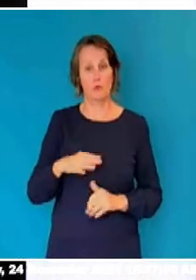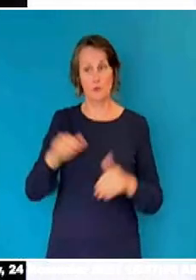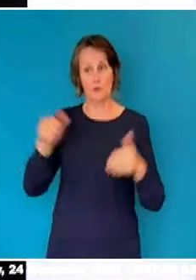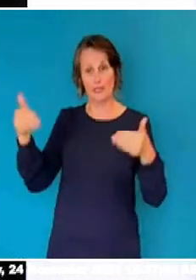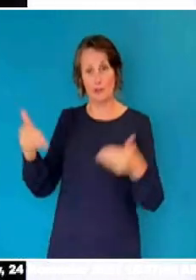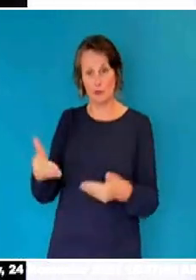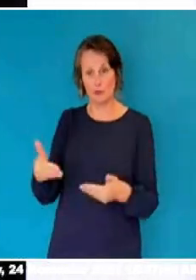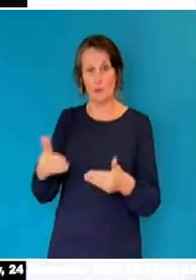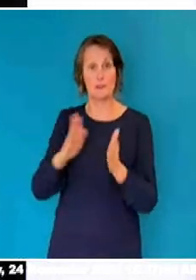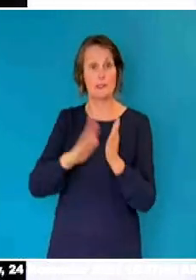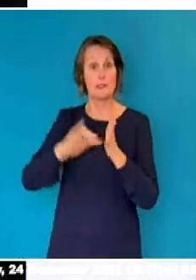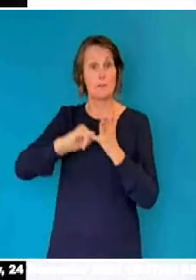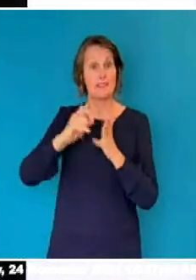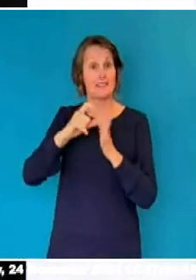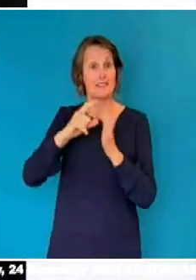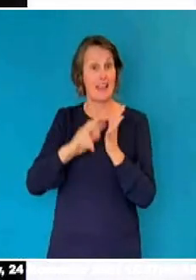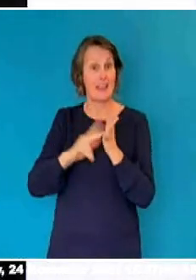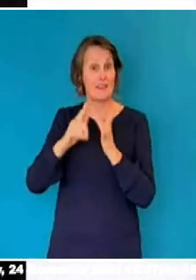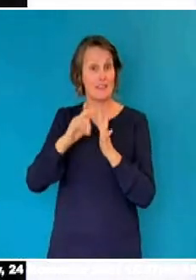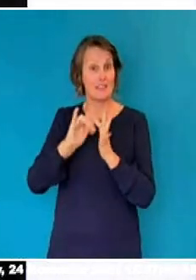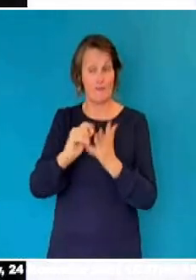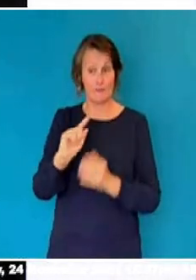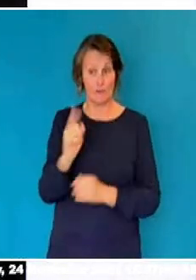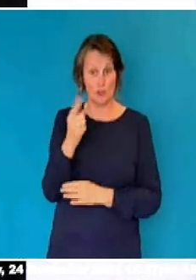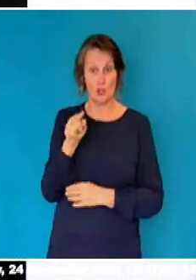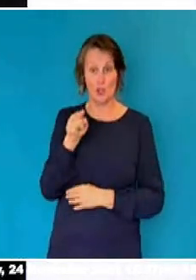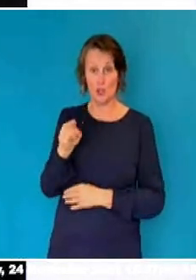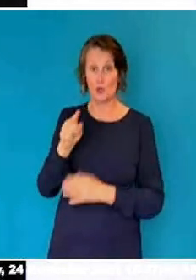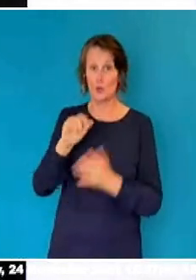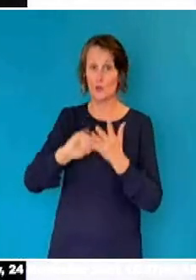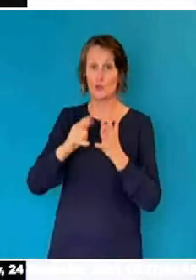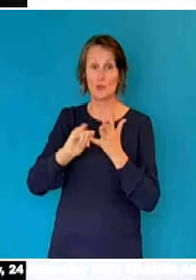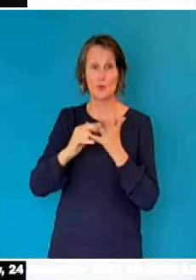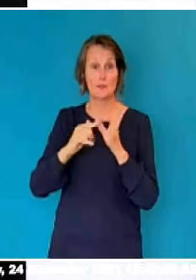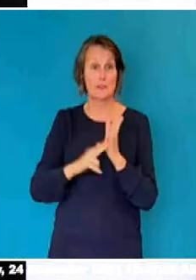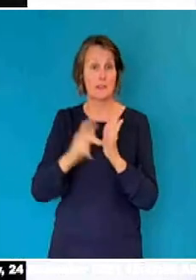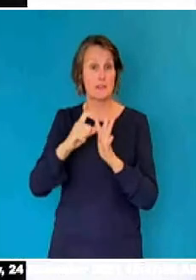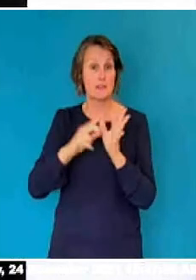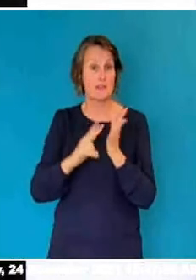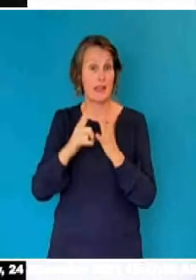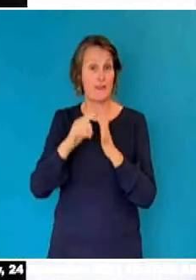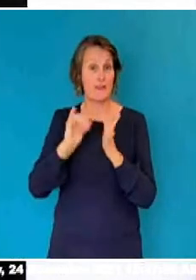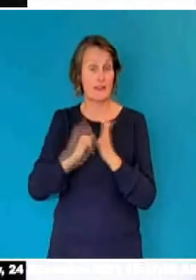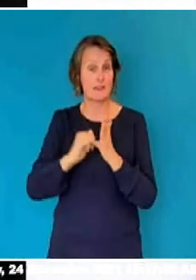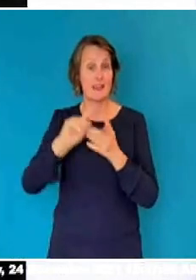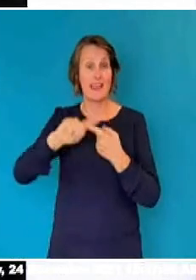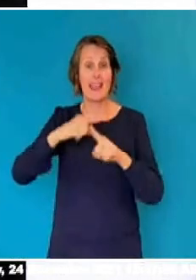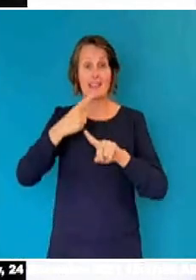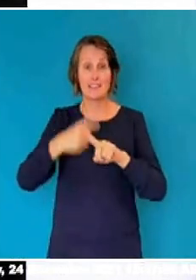Ms Davies. You are Susan Davies, Executive General Manager, People & Culture at